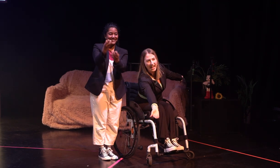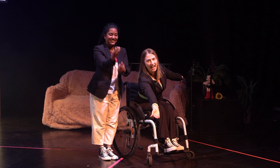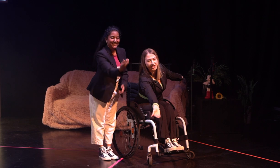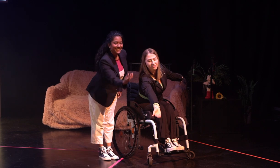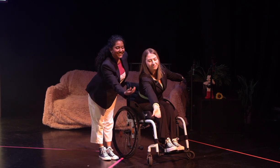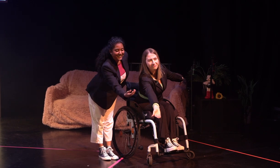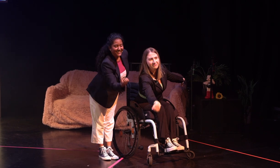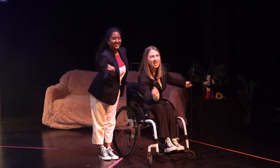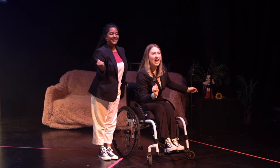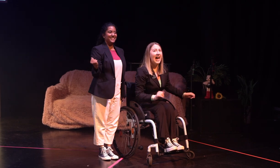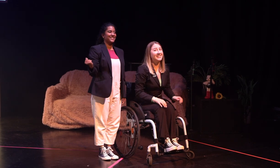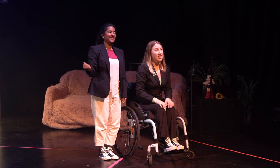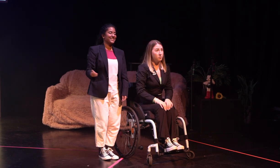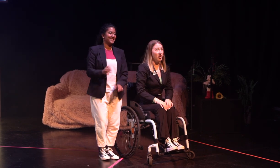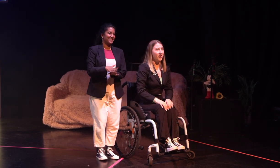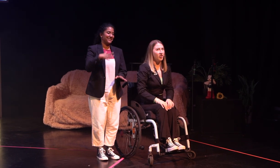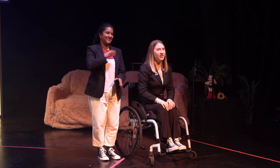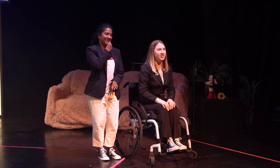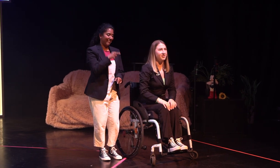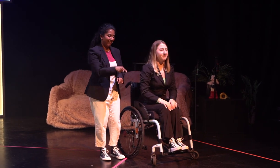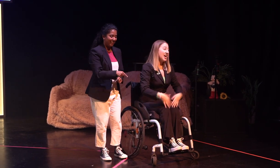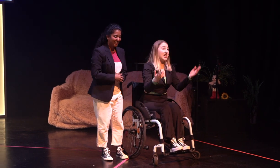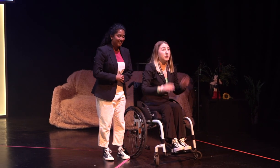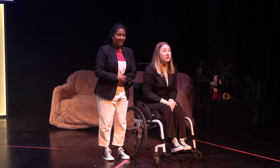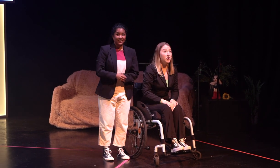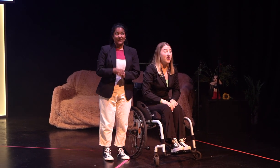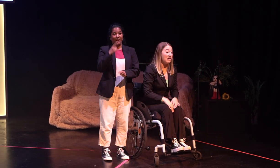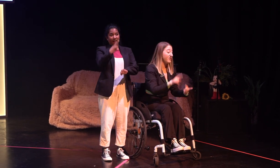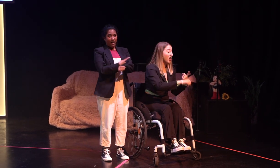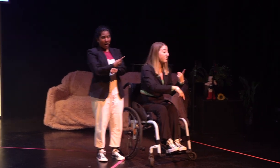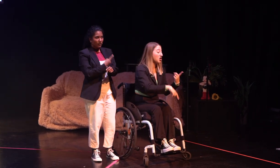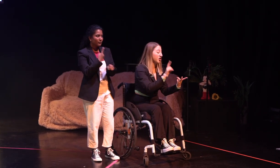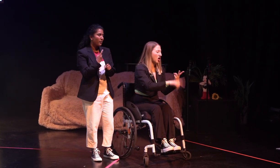side. I take small forkfuls, and after about another hour of golf resorts